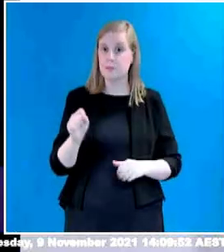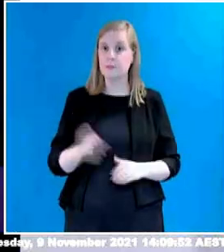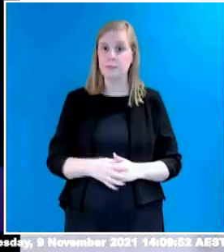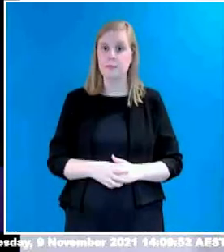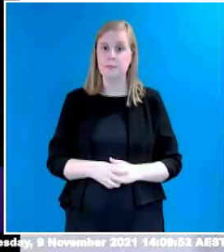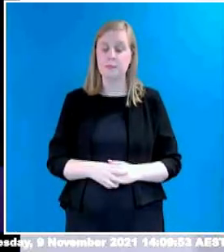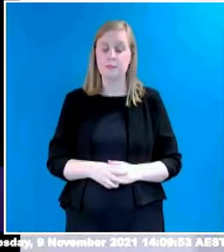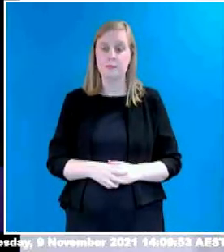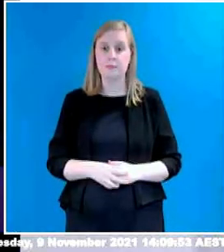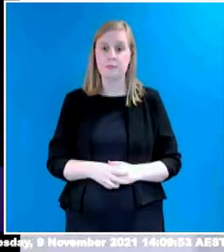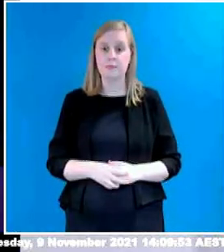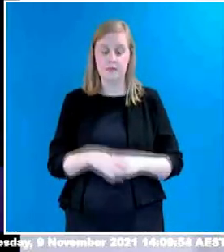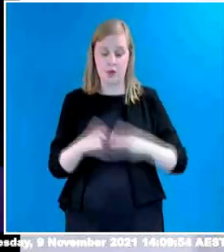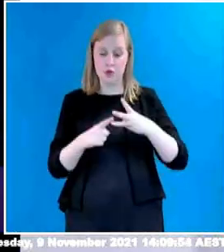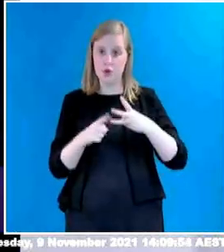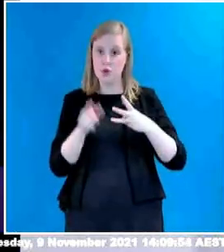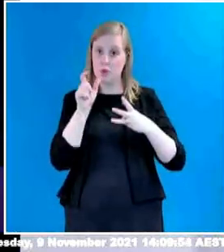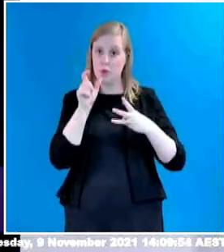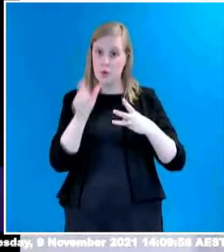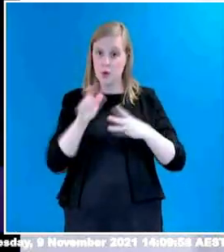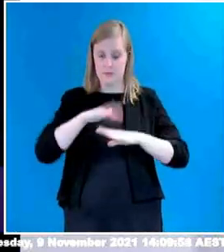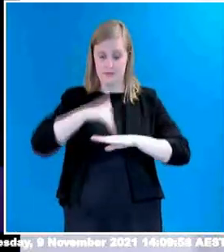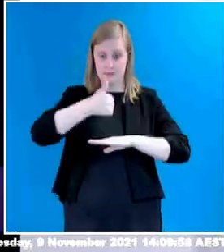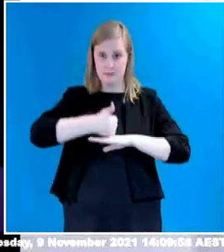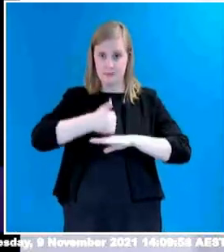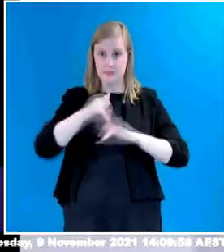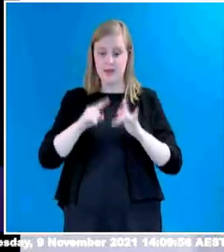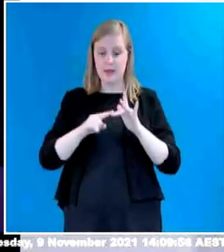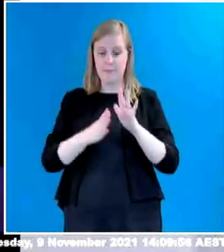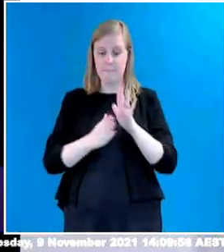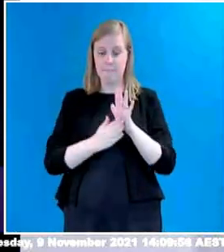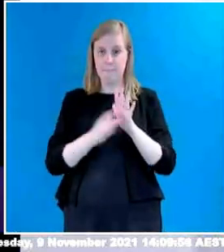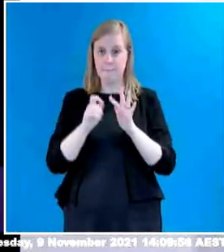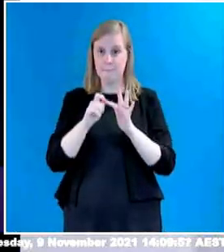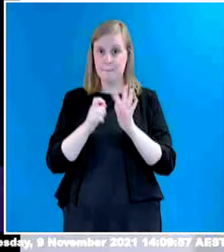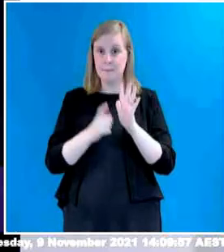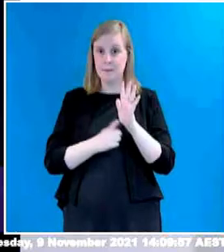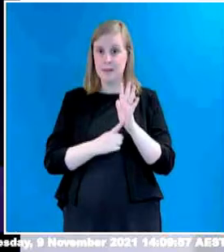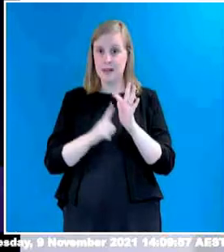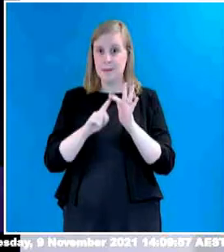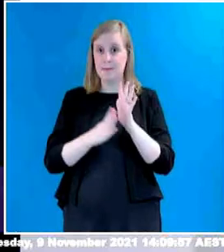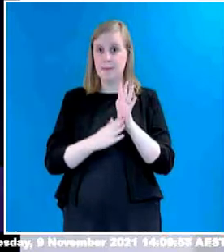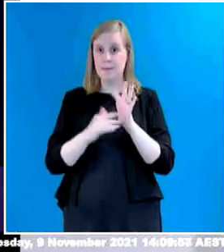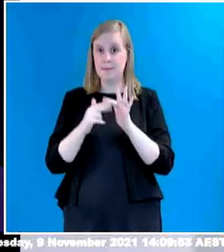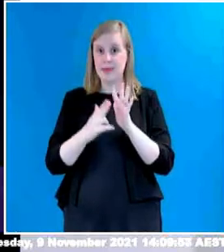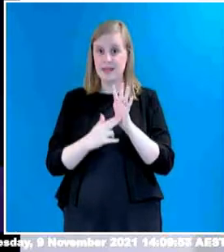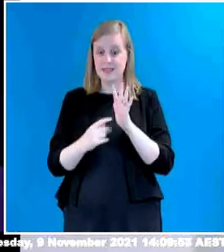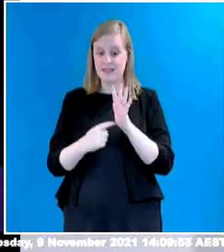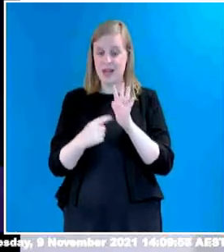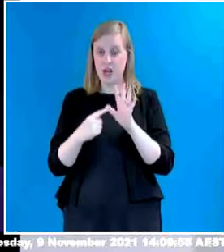Implementation might be a combination of a range of things, but